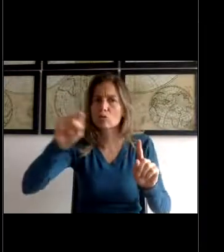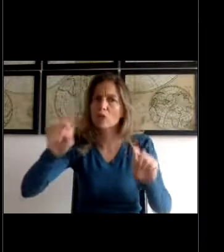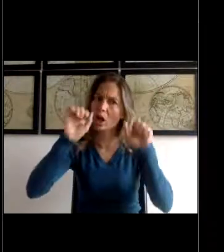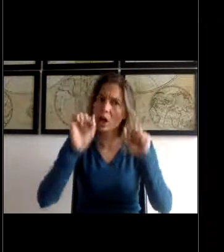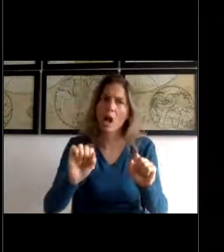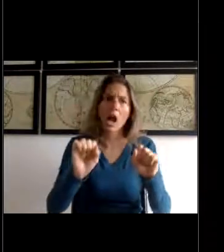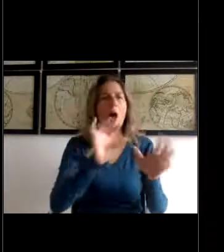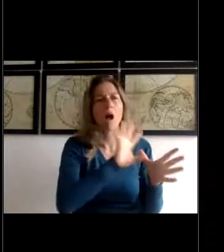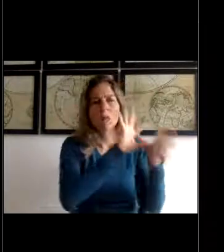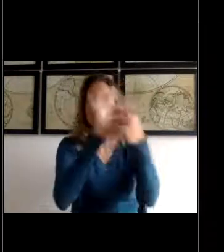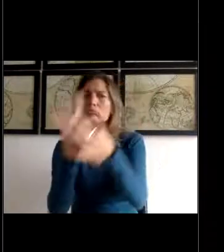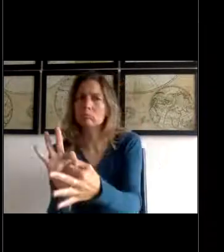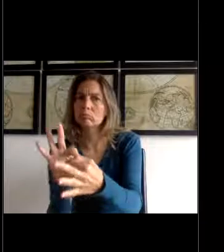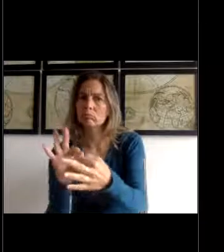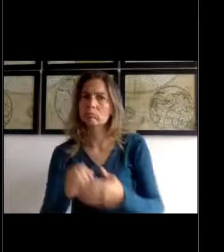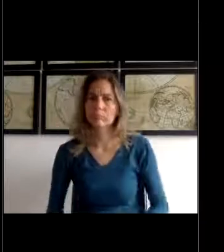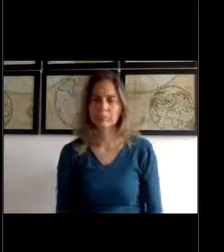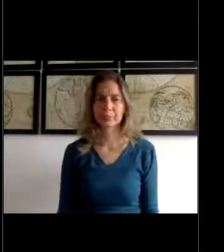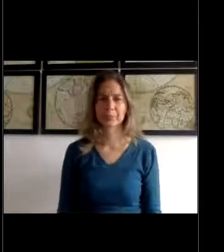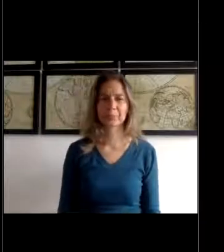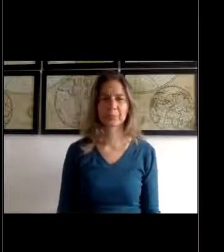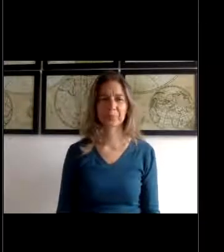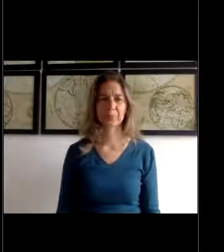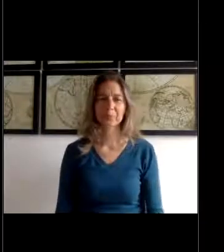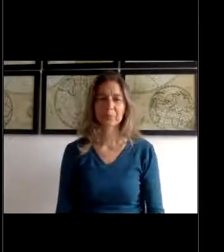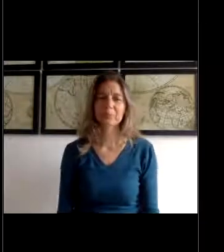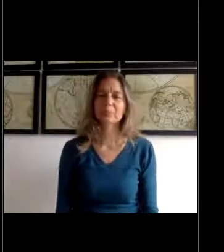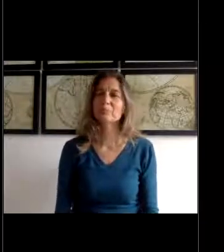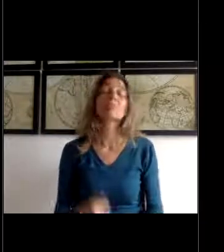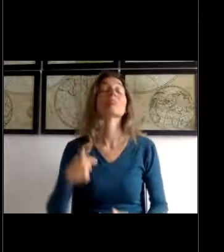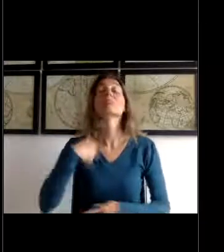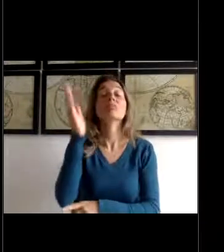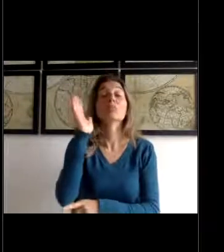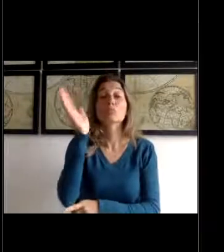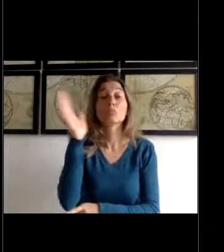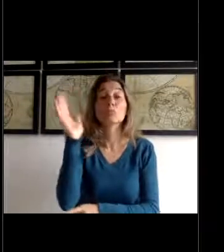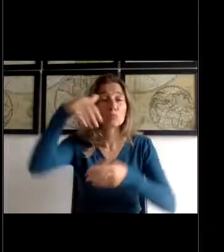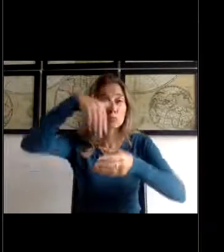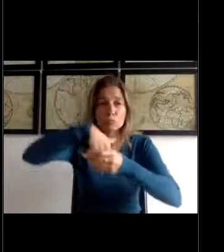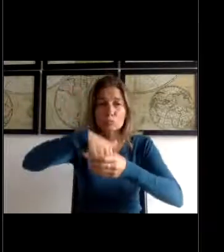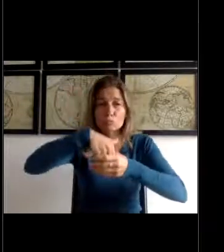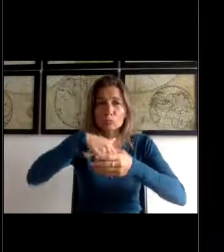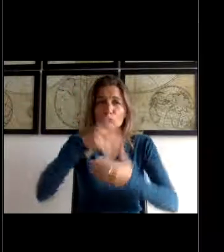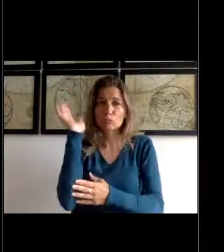Here a quick overview of the content I prepared for this presentation.